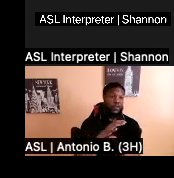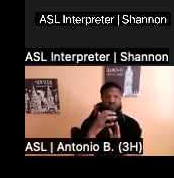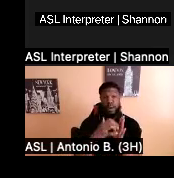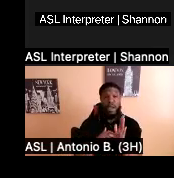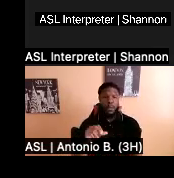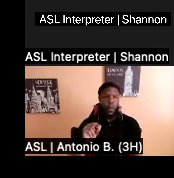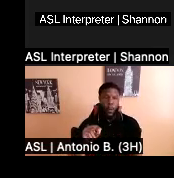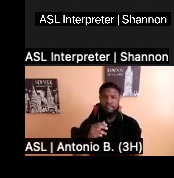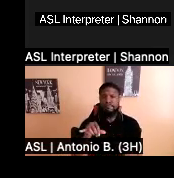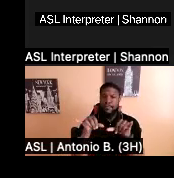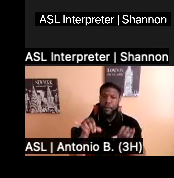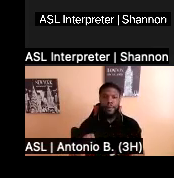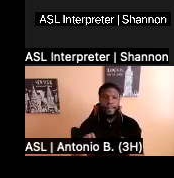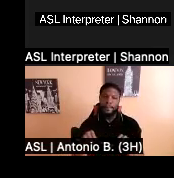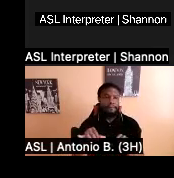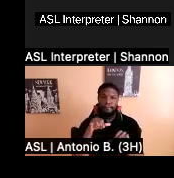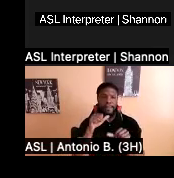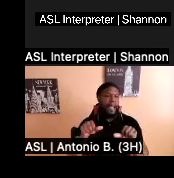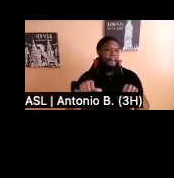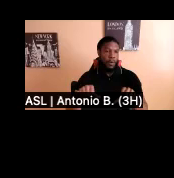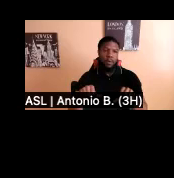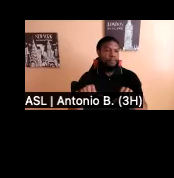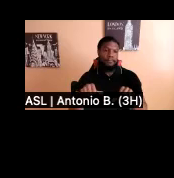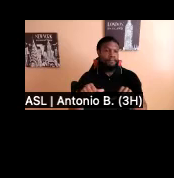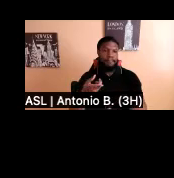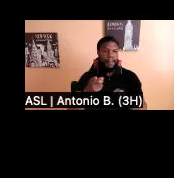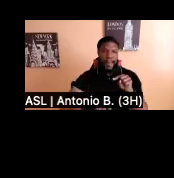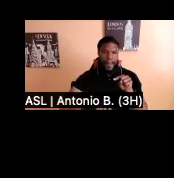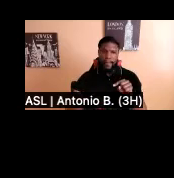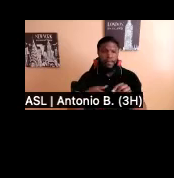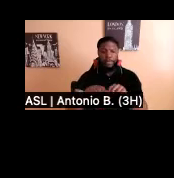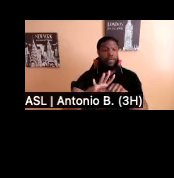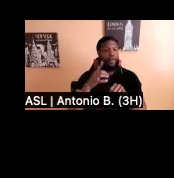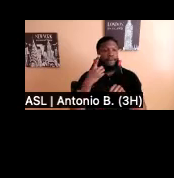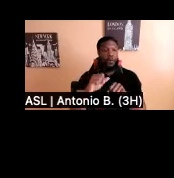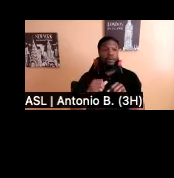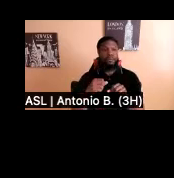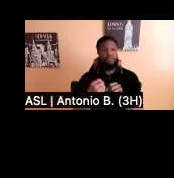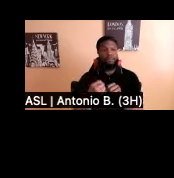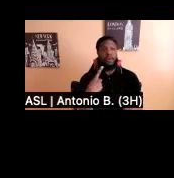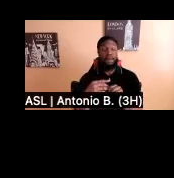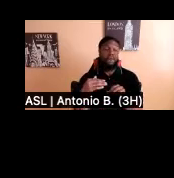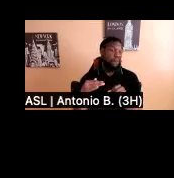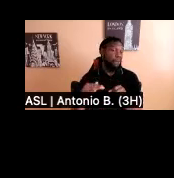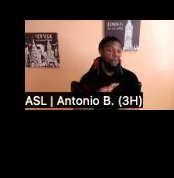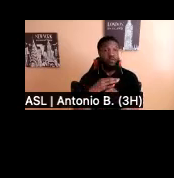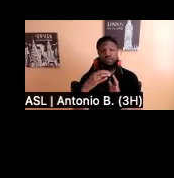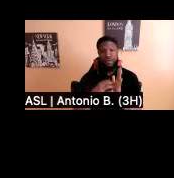doesn't have that capacity for submitting full drafts from students. We also don't have the